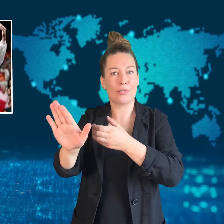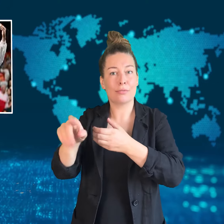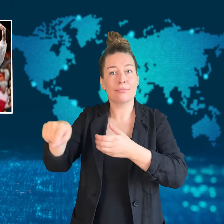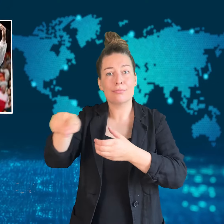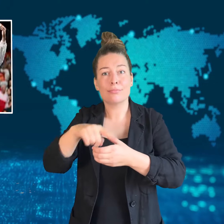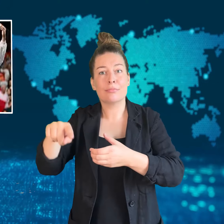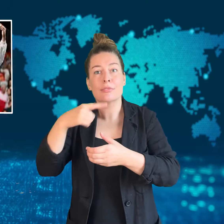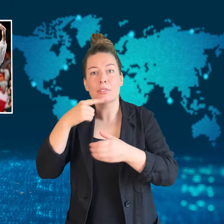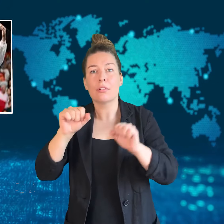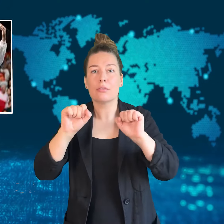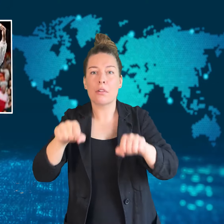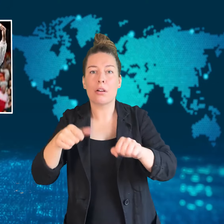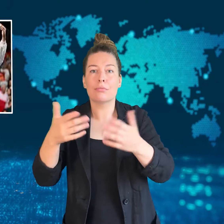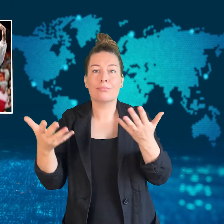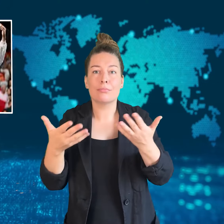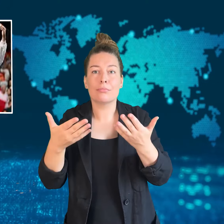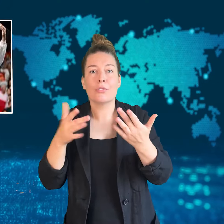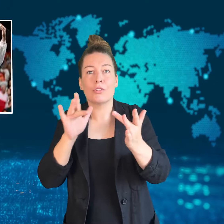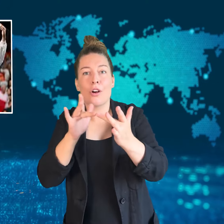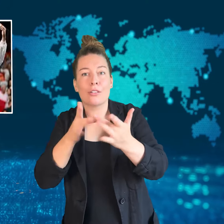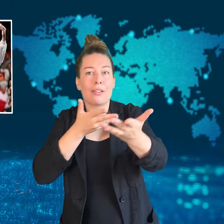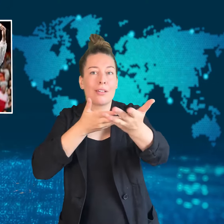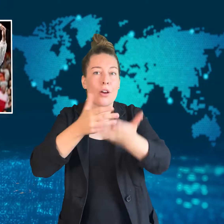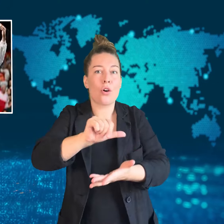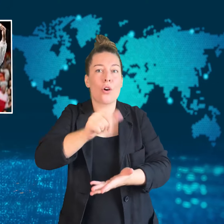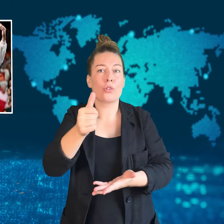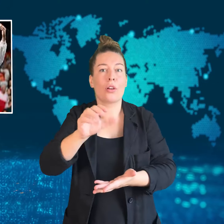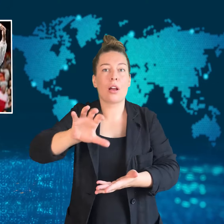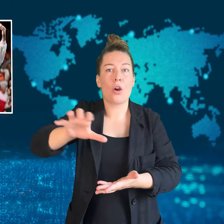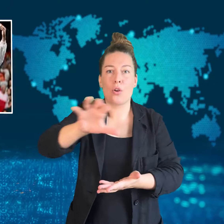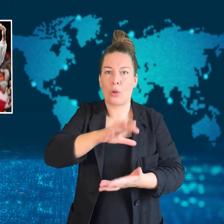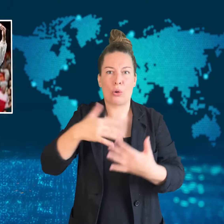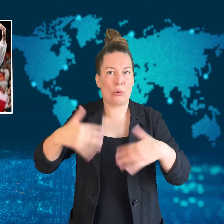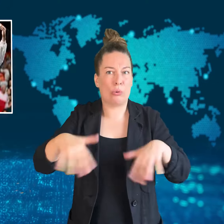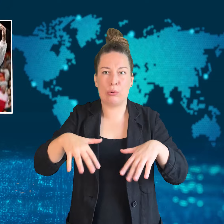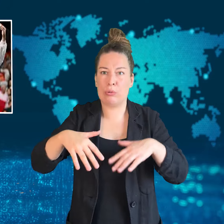non-communist countries is viewed as "exposure to contamination."